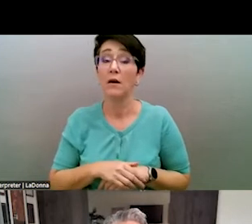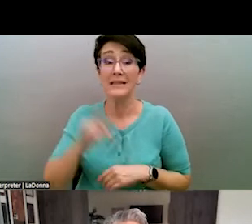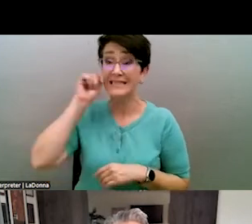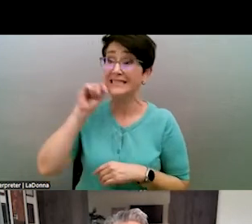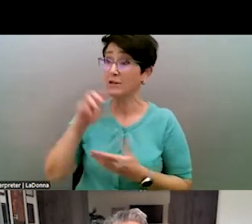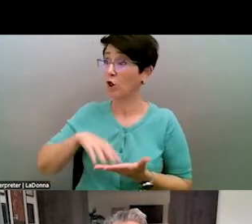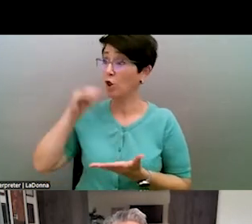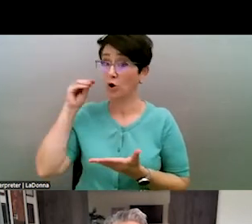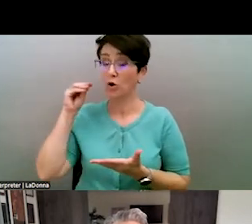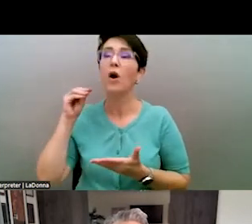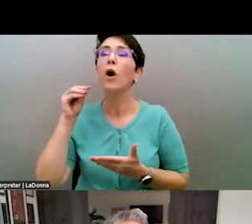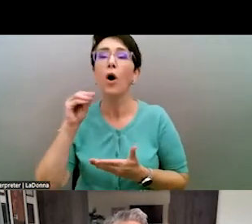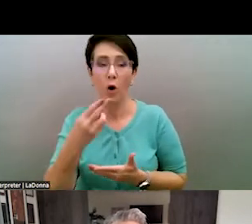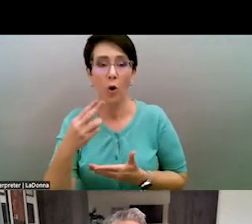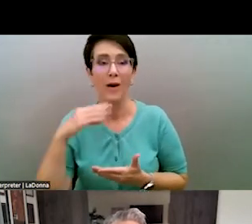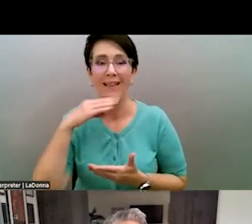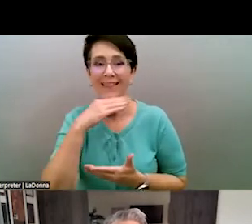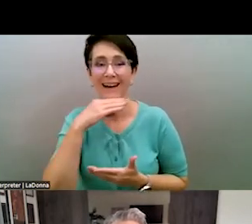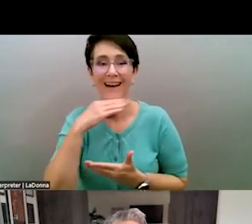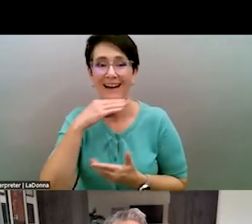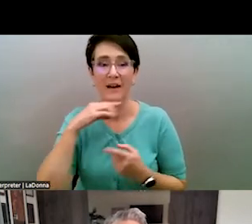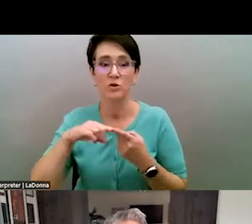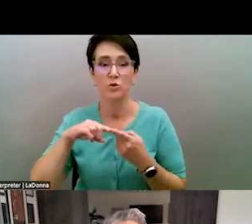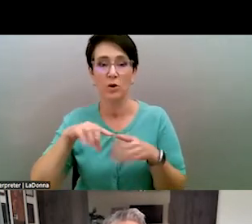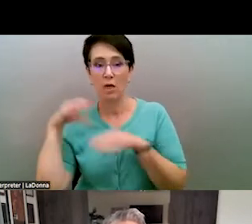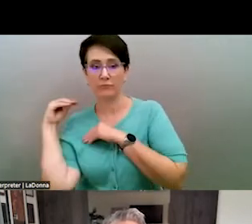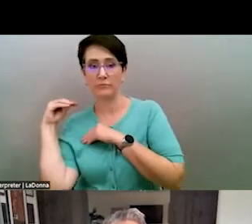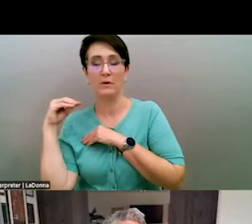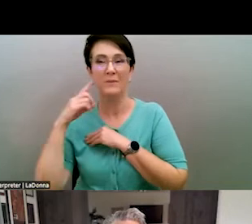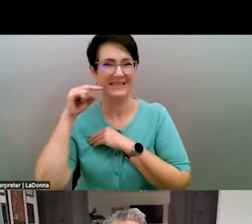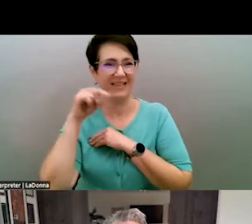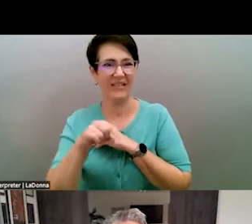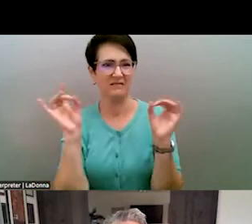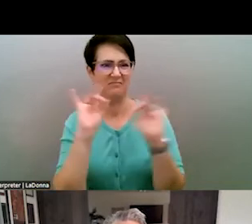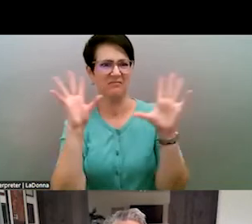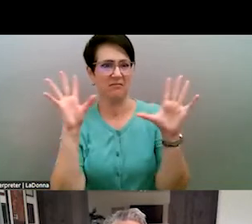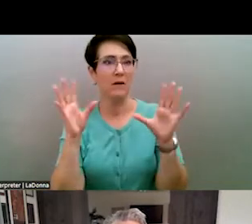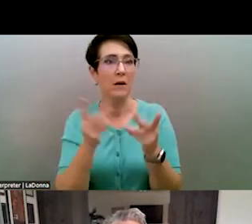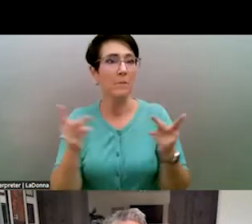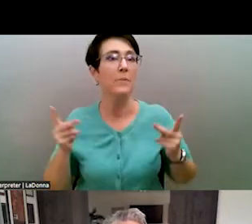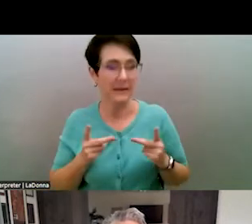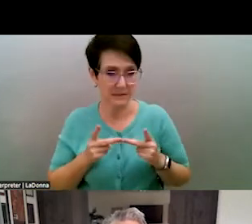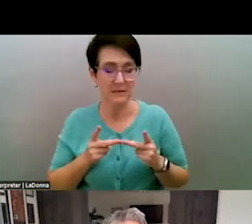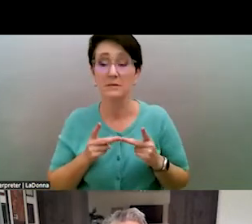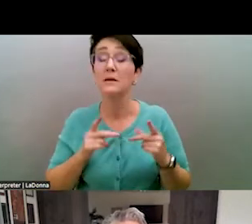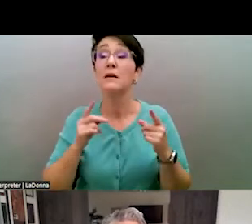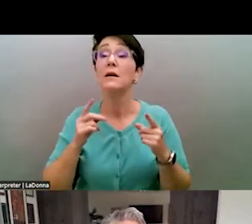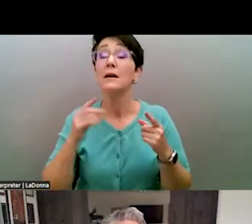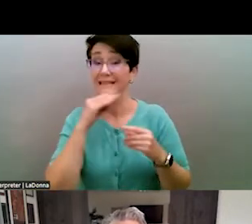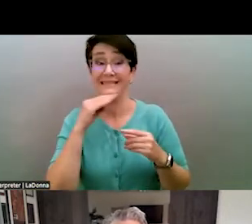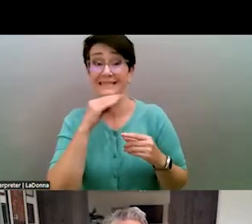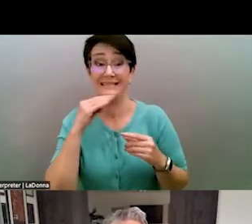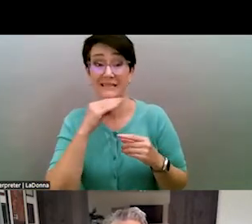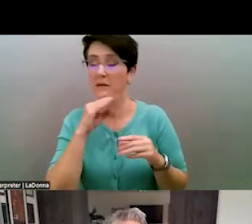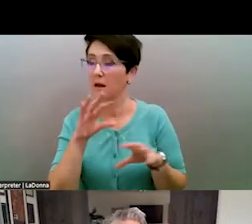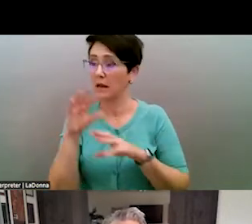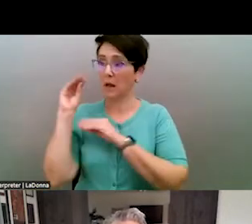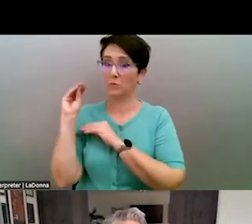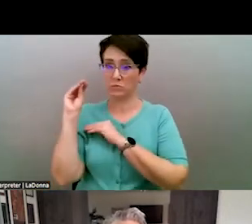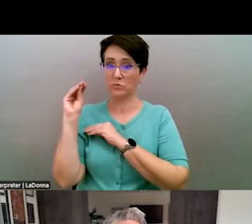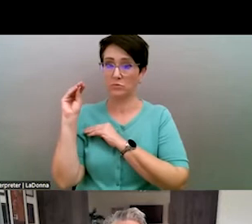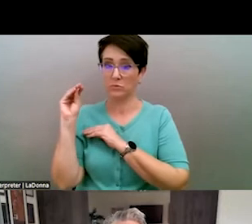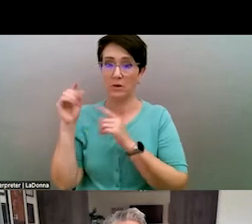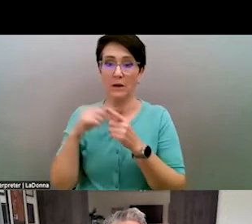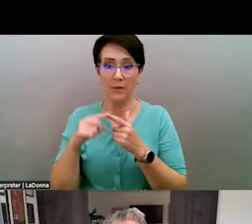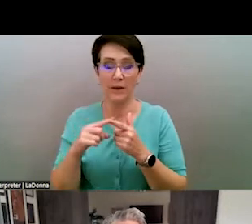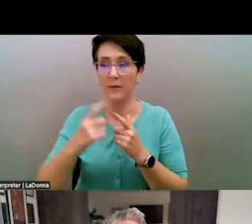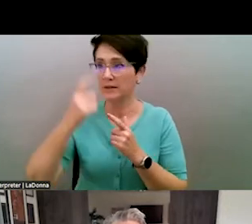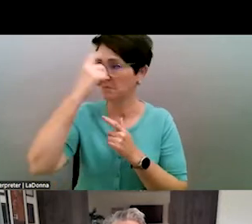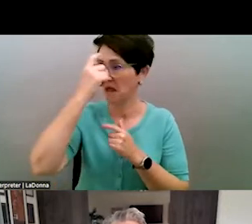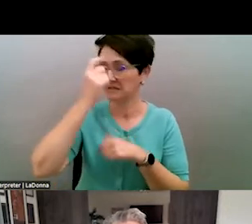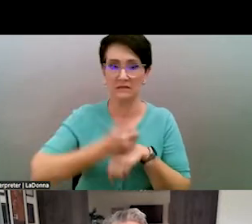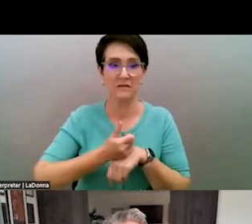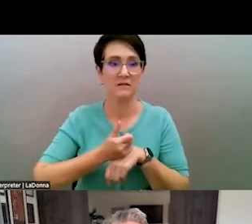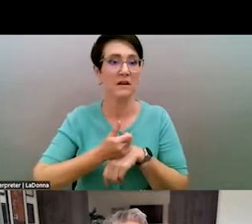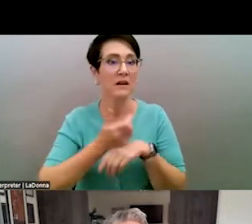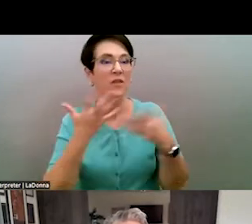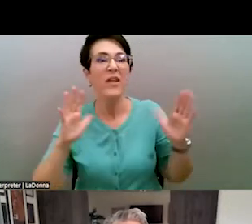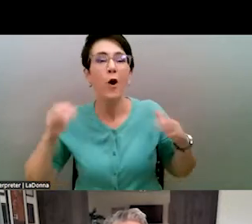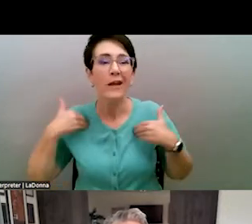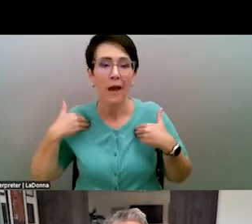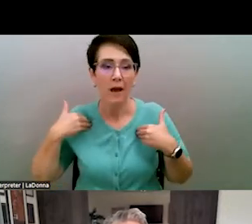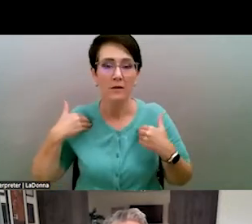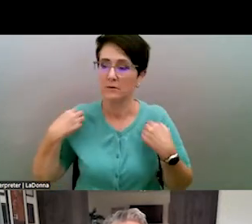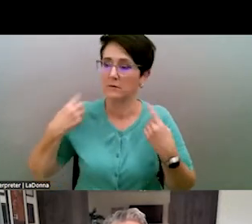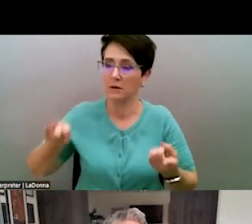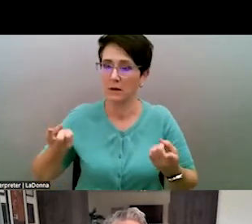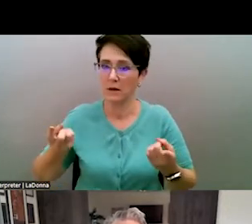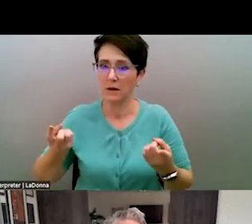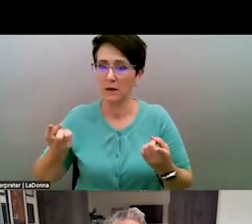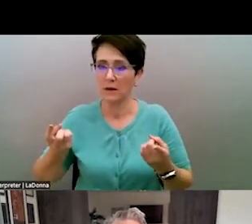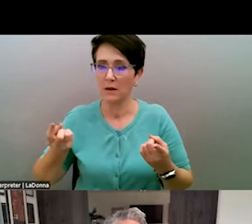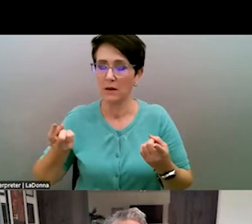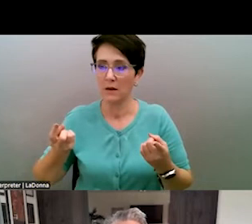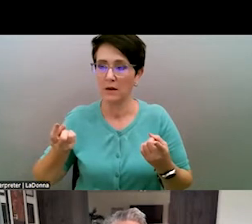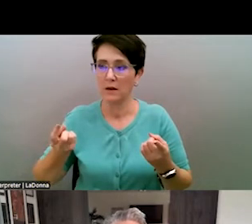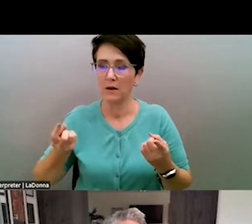LIE TO THE DOCTOR TO GET OUT OF HERE. SUCH A HORRIBLE PLACE. VERY MUCH RELUCTANCE TO